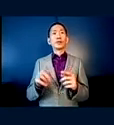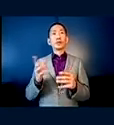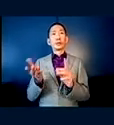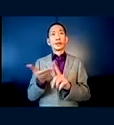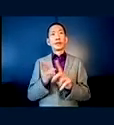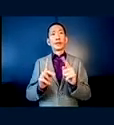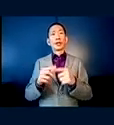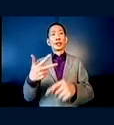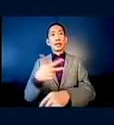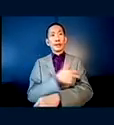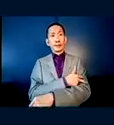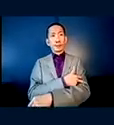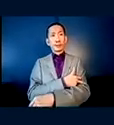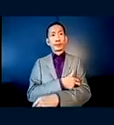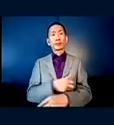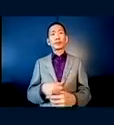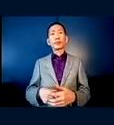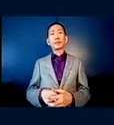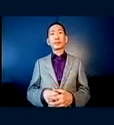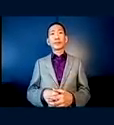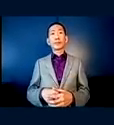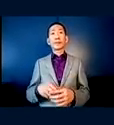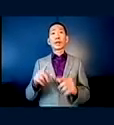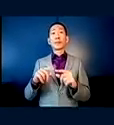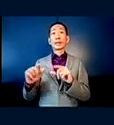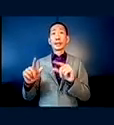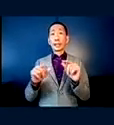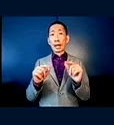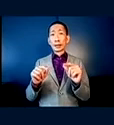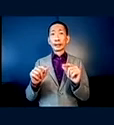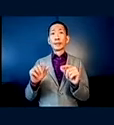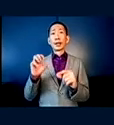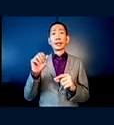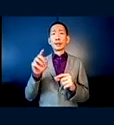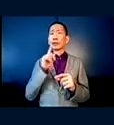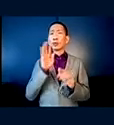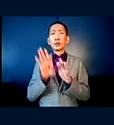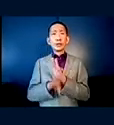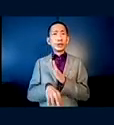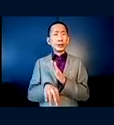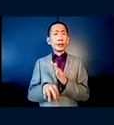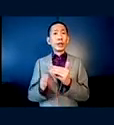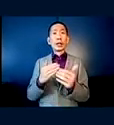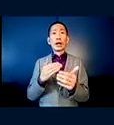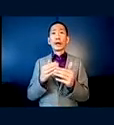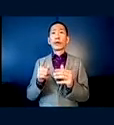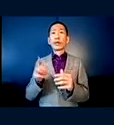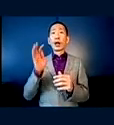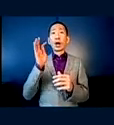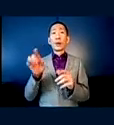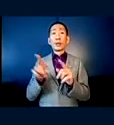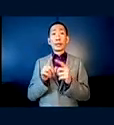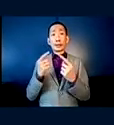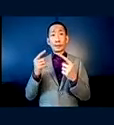EXPENSIVE PER ADDITIONAL KID VACCINATED. THE GOSSIPS AND SMS ARE SO MUCH CHEAPER THAT EVEN IF THEY ARE